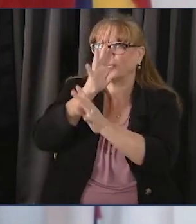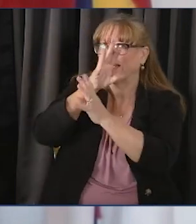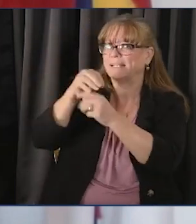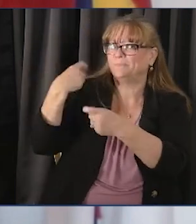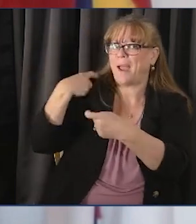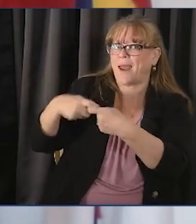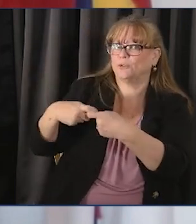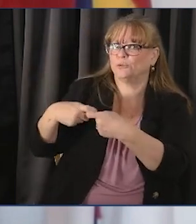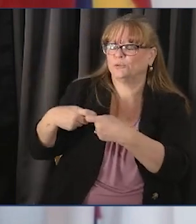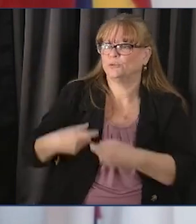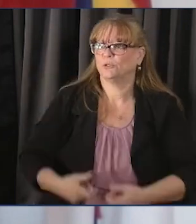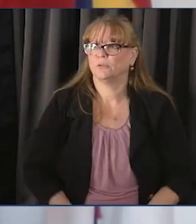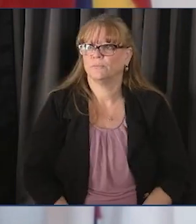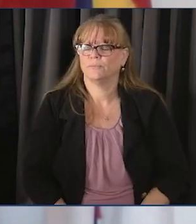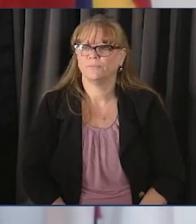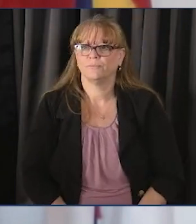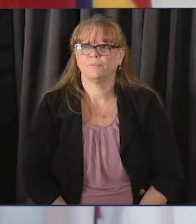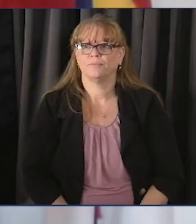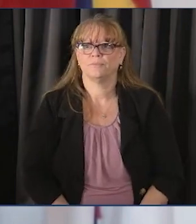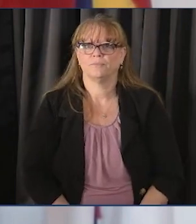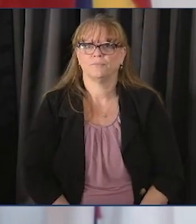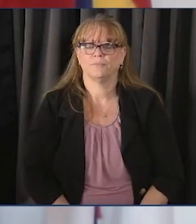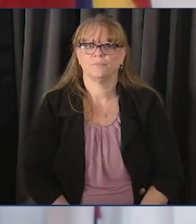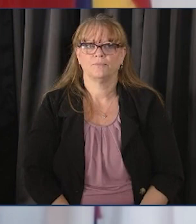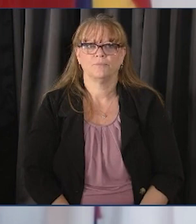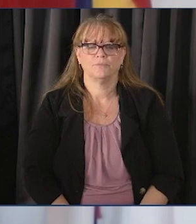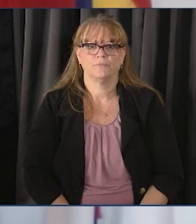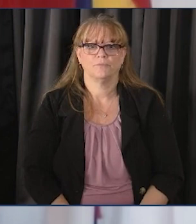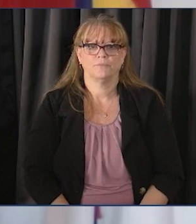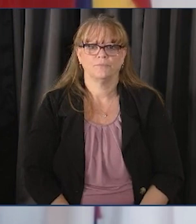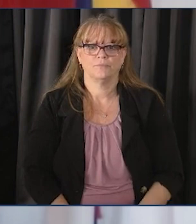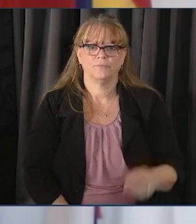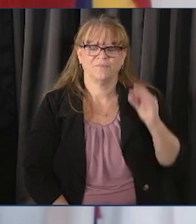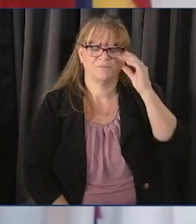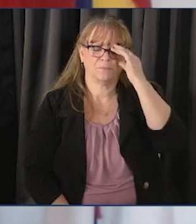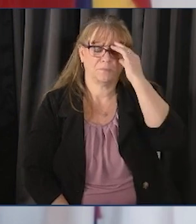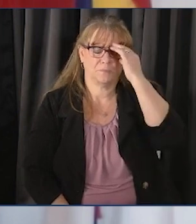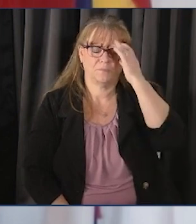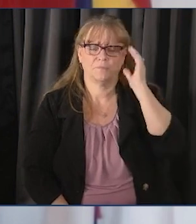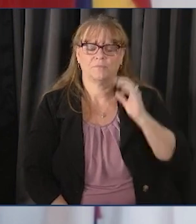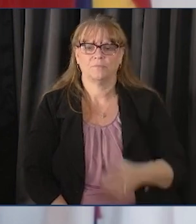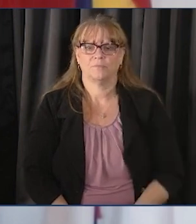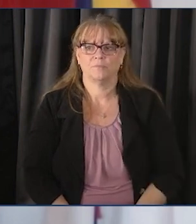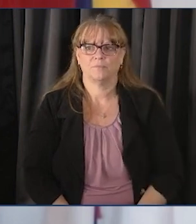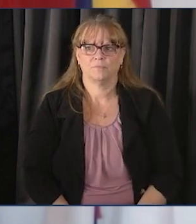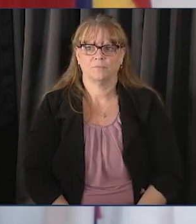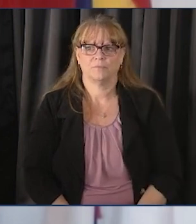doses etc and you can dissolve as far as personas by yours they say the annulus estates and